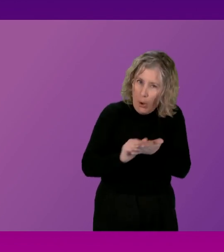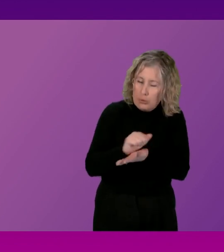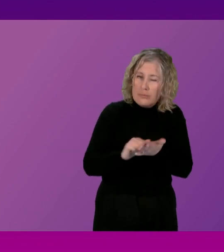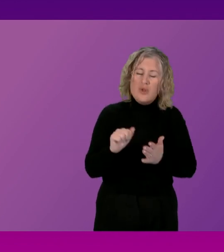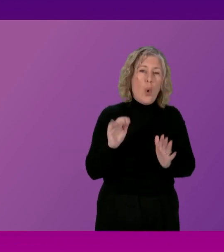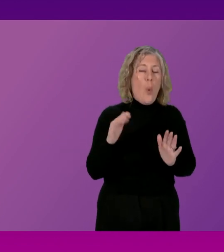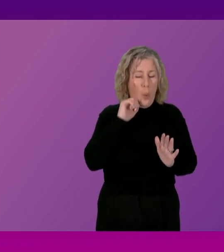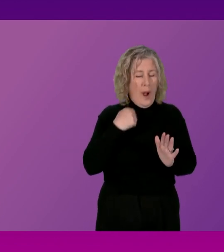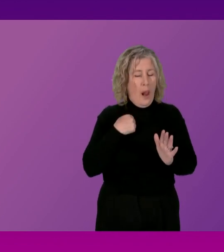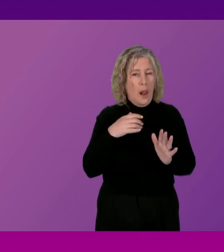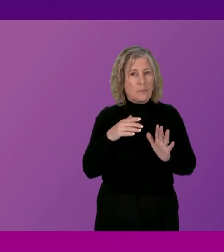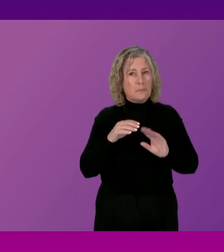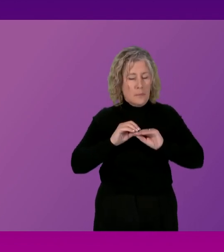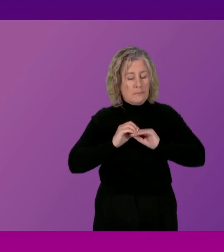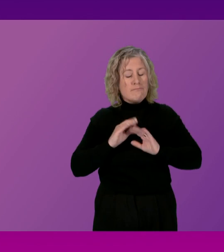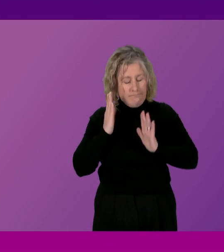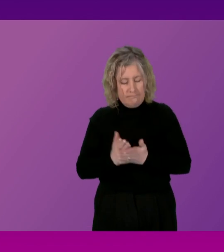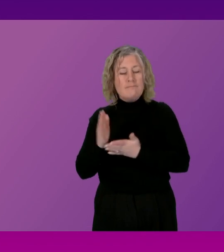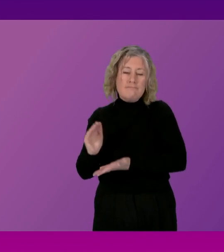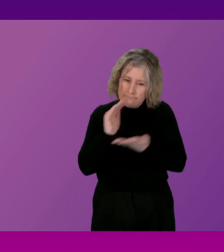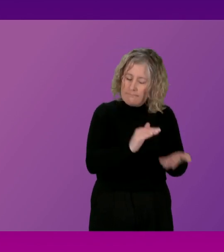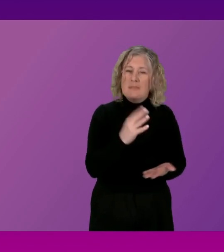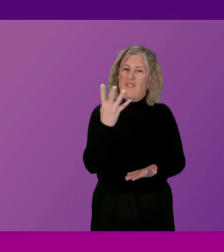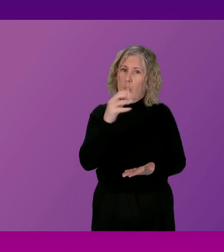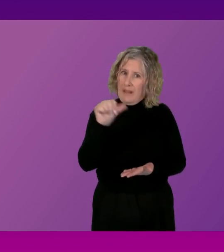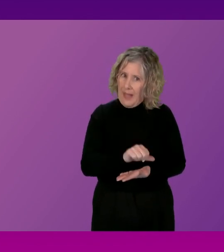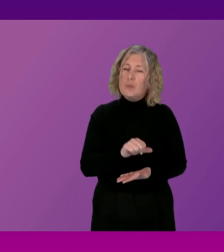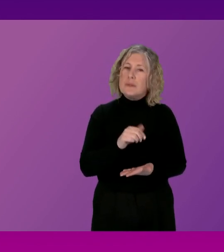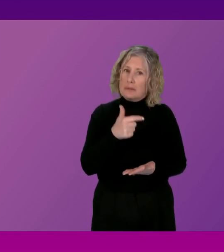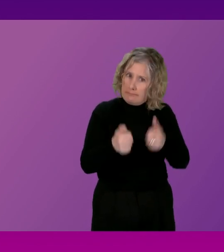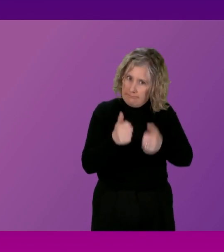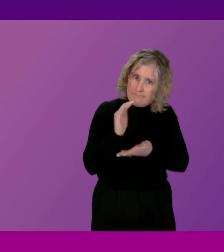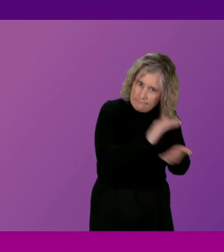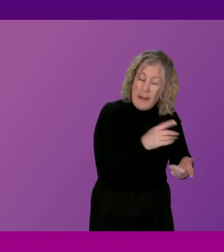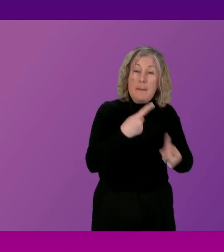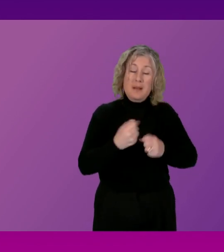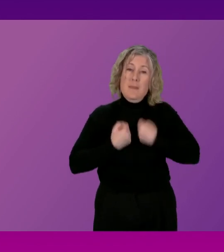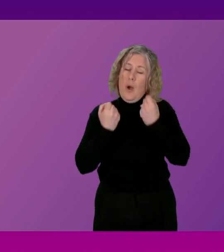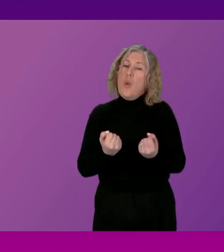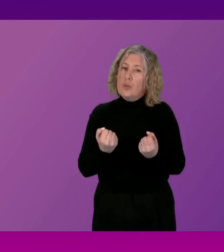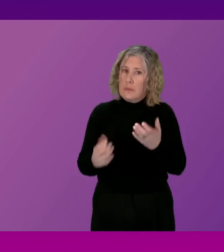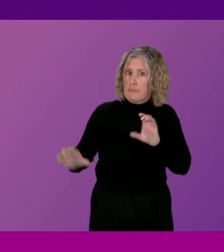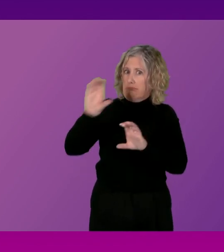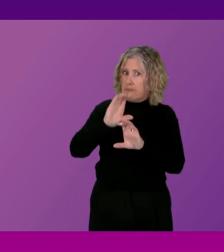That is why we will release the 14,000 messages and I will also release my messages.